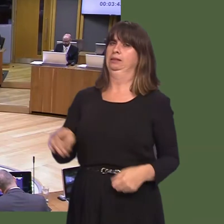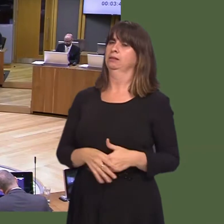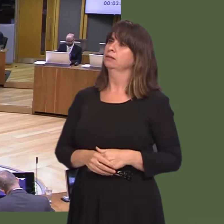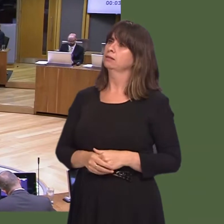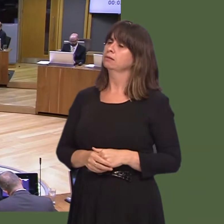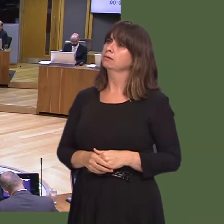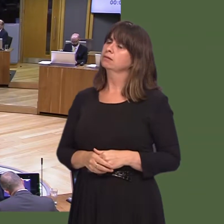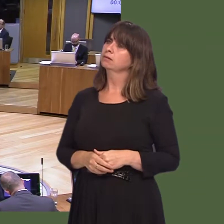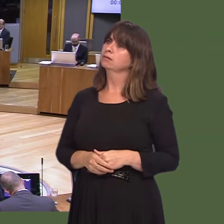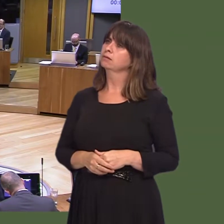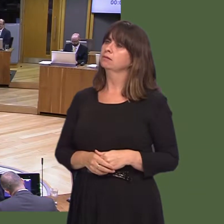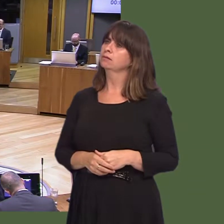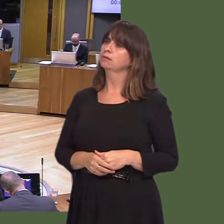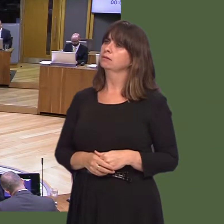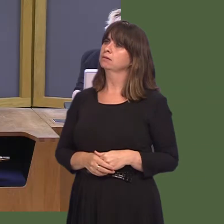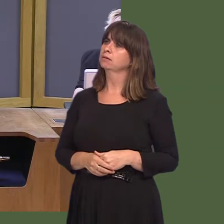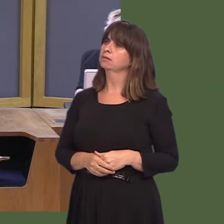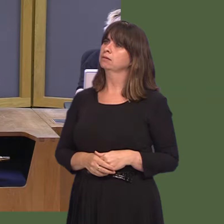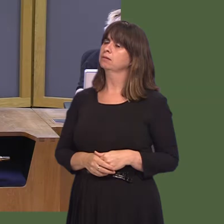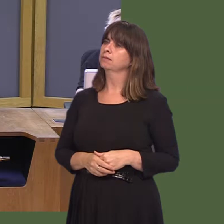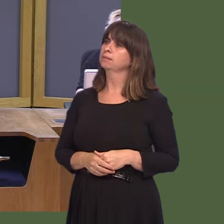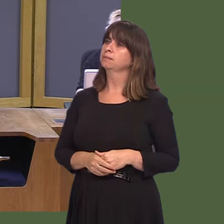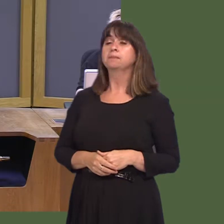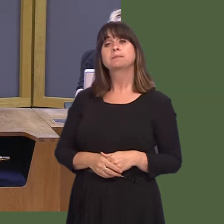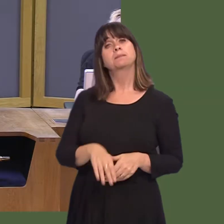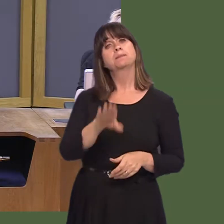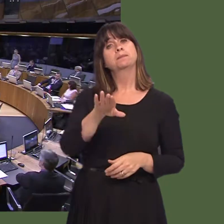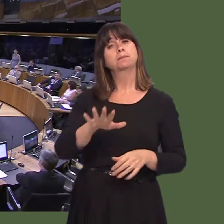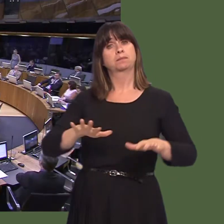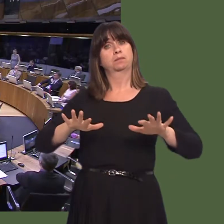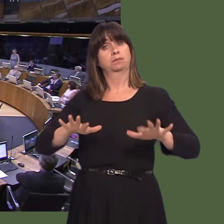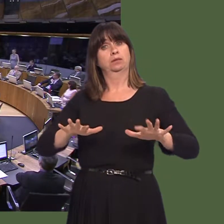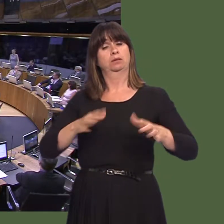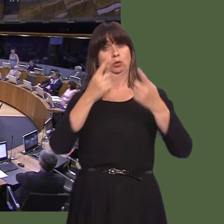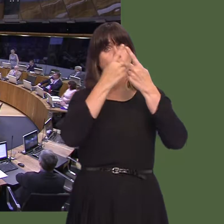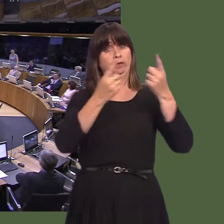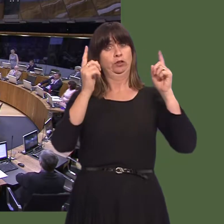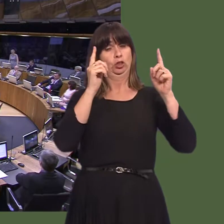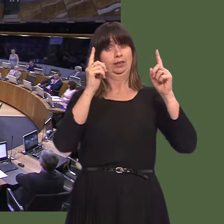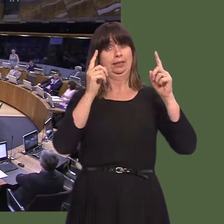Michelle Brown AM: First Minister, the UK has three universities in the global top 10.